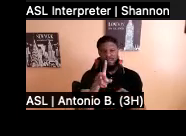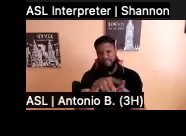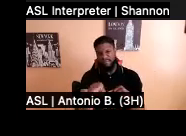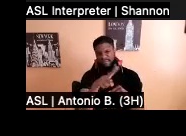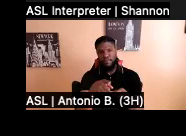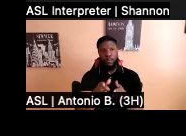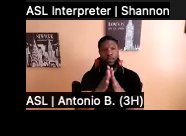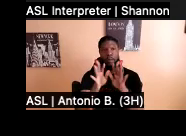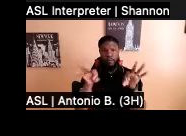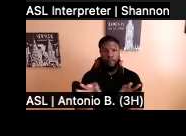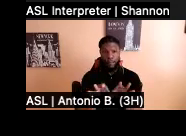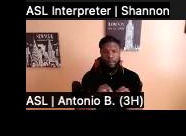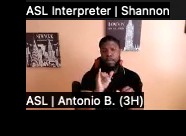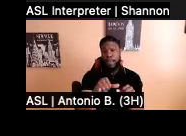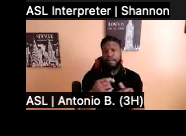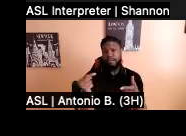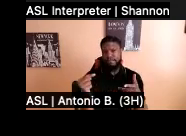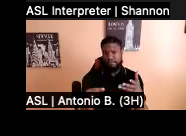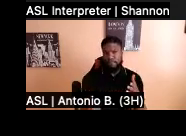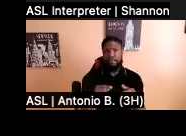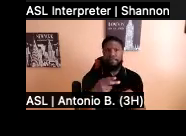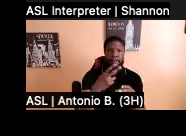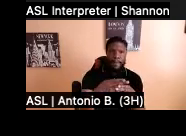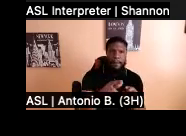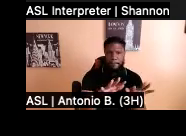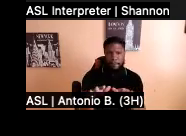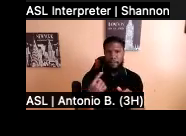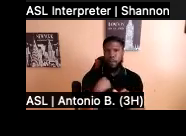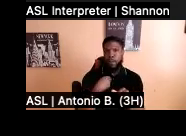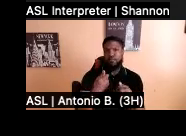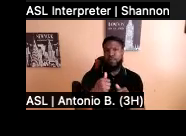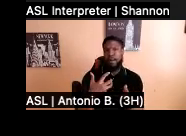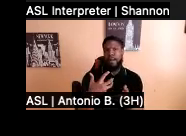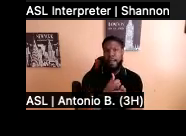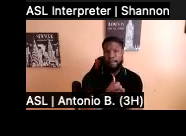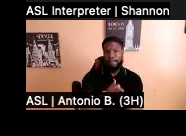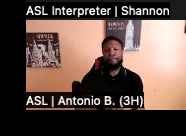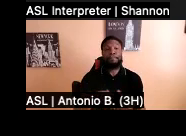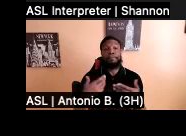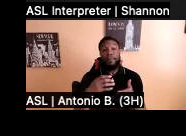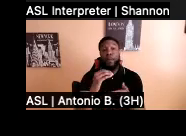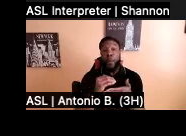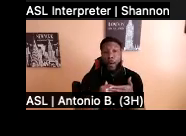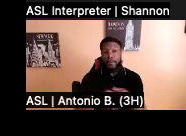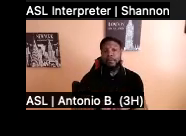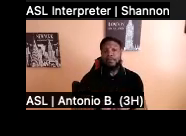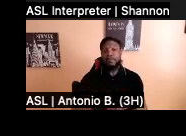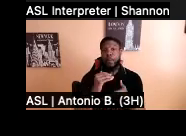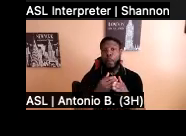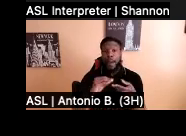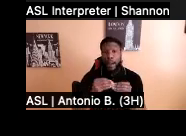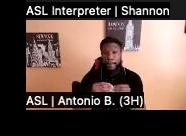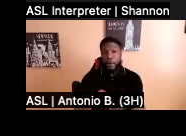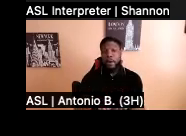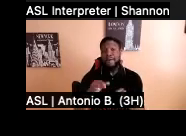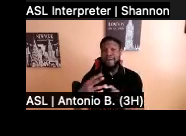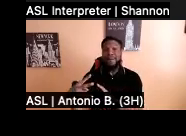information that we try to collect: the course number. If applicable, you could also tell us